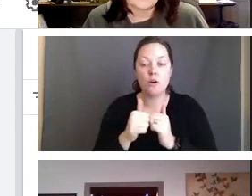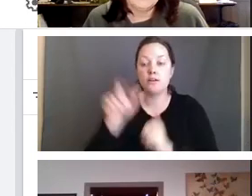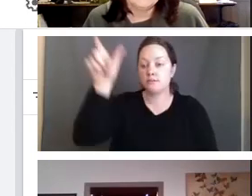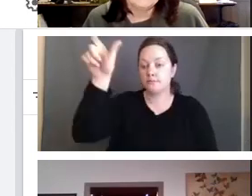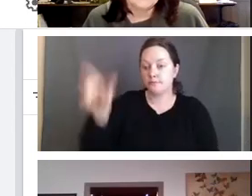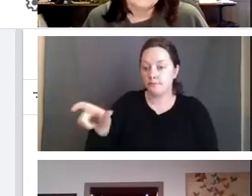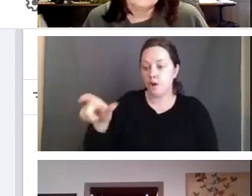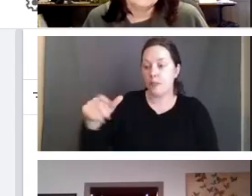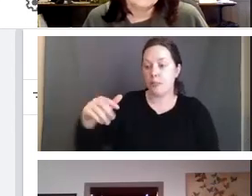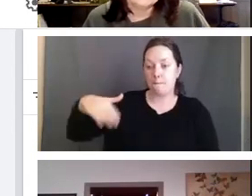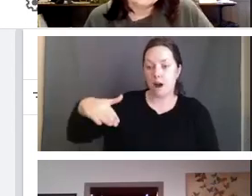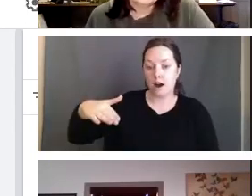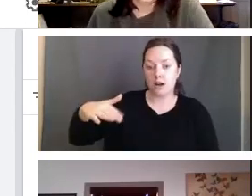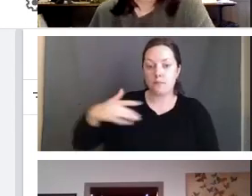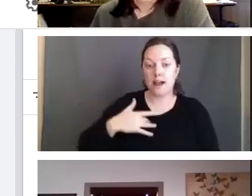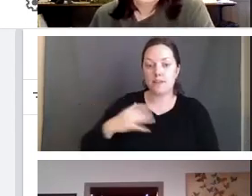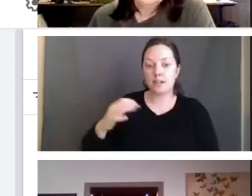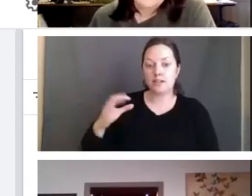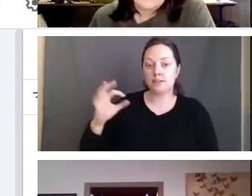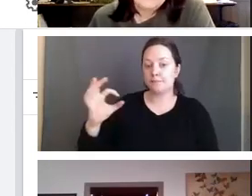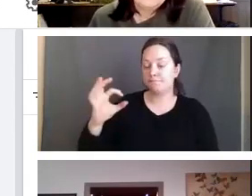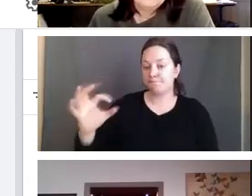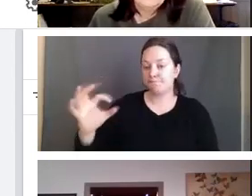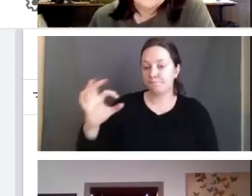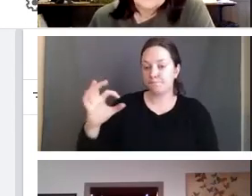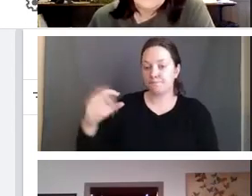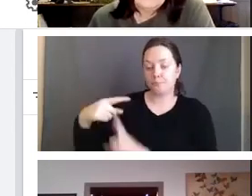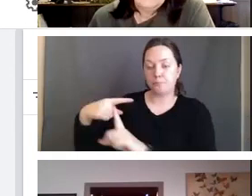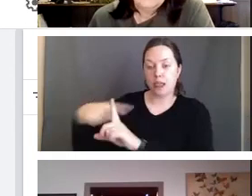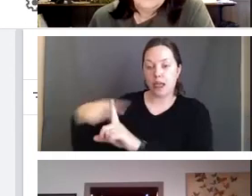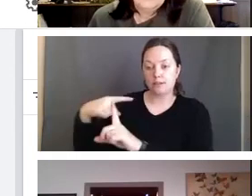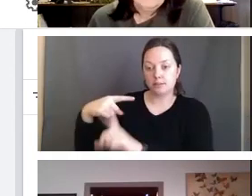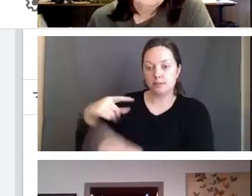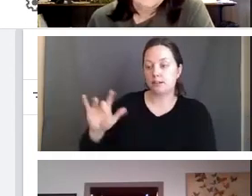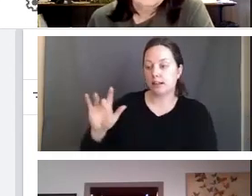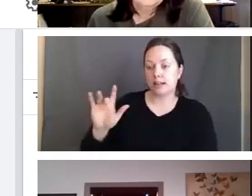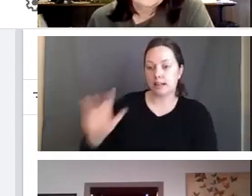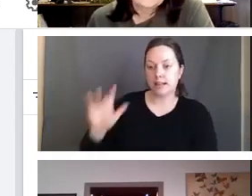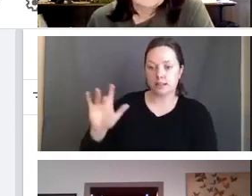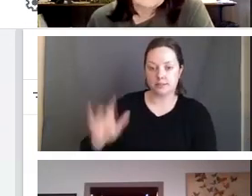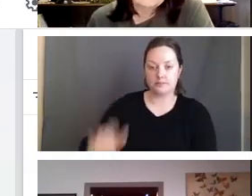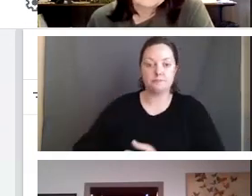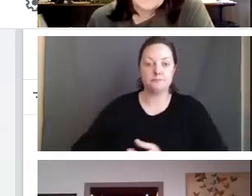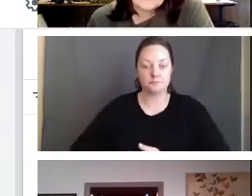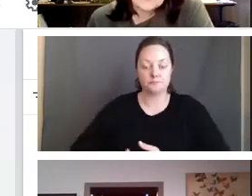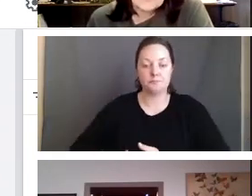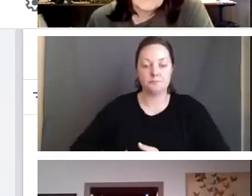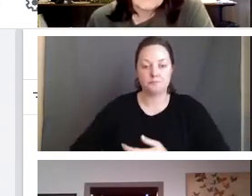Let me click one of these so you can see what happens.